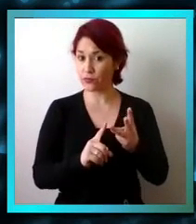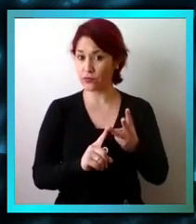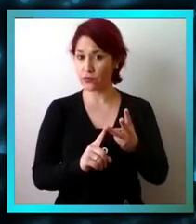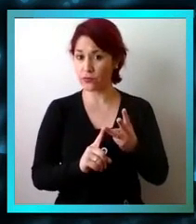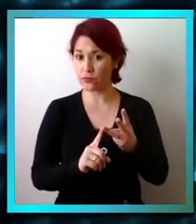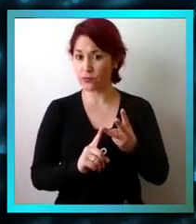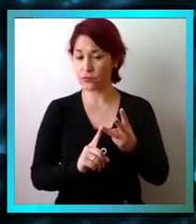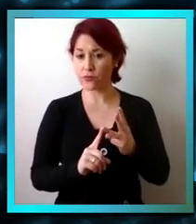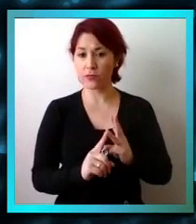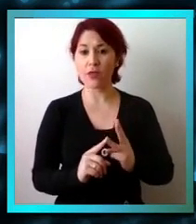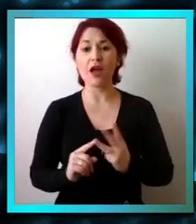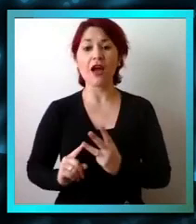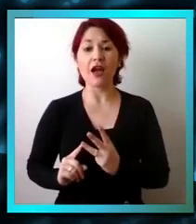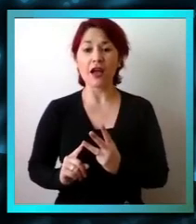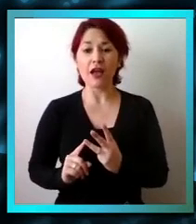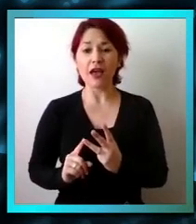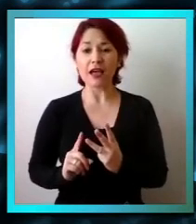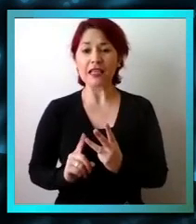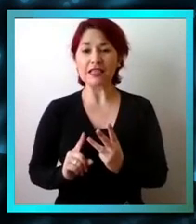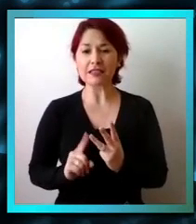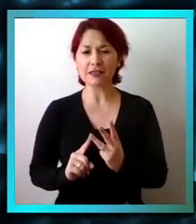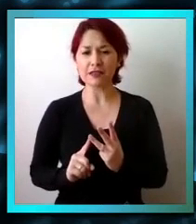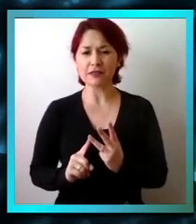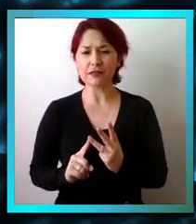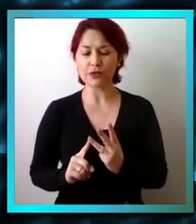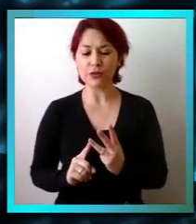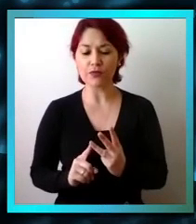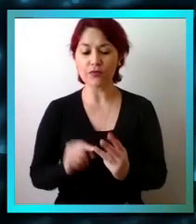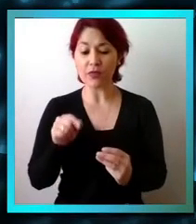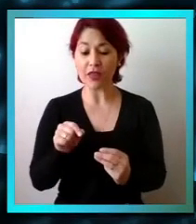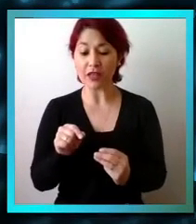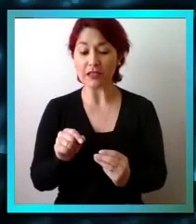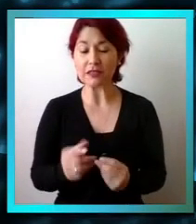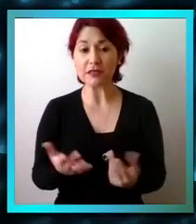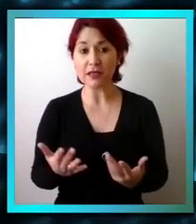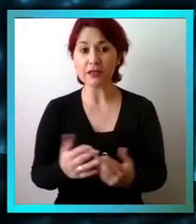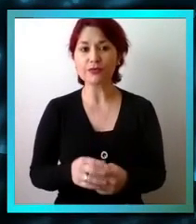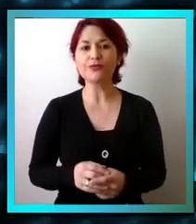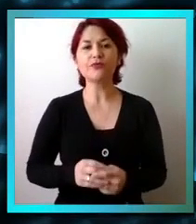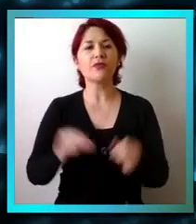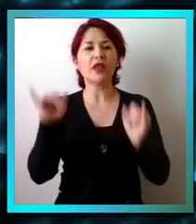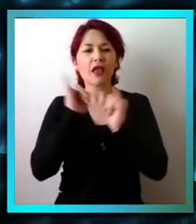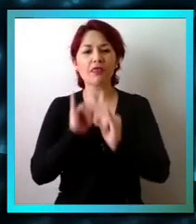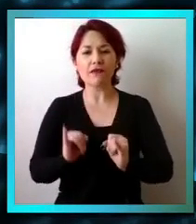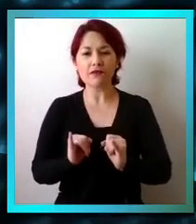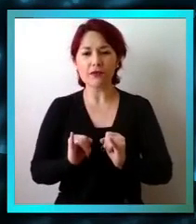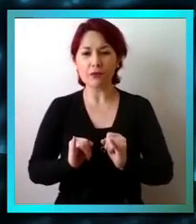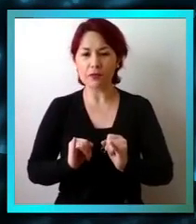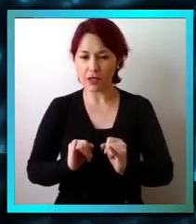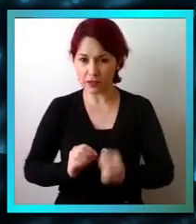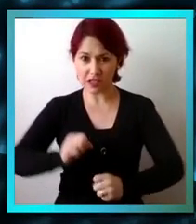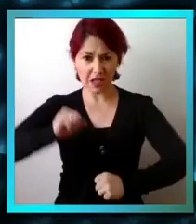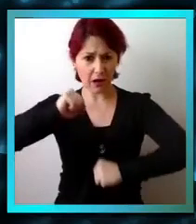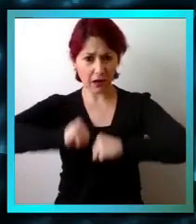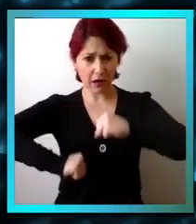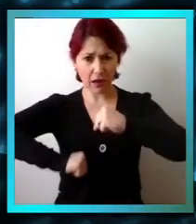and internet of things uh actually uh according to our data and about reports from our industrial